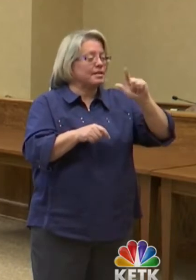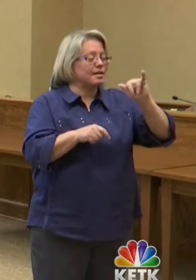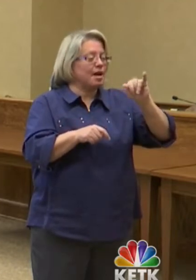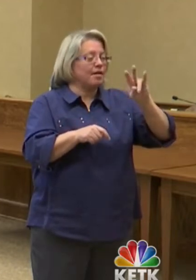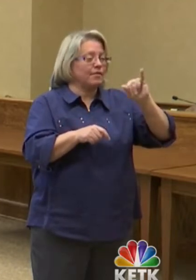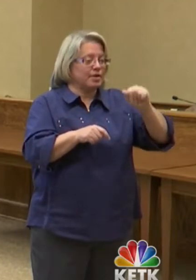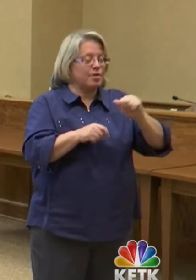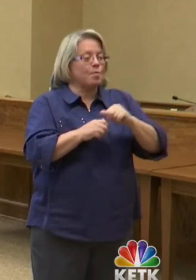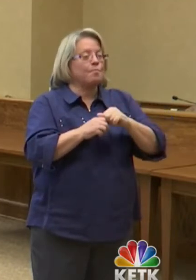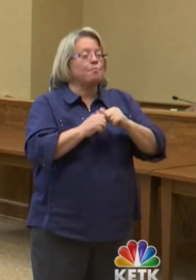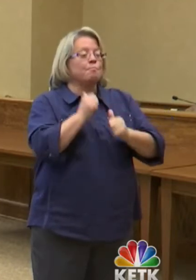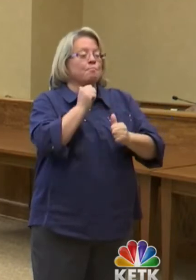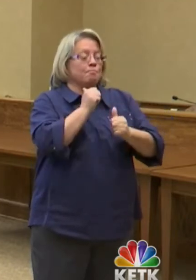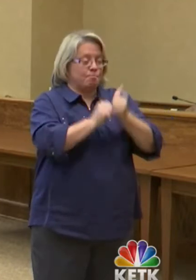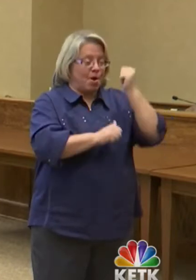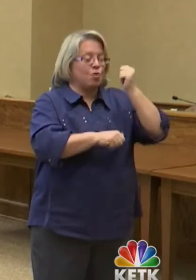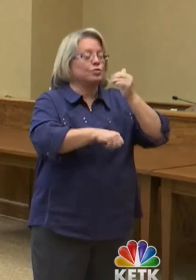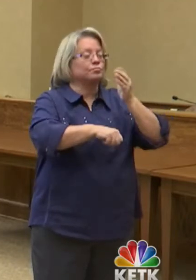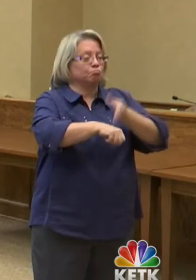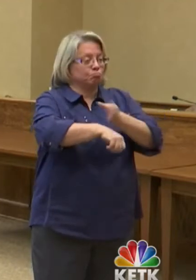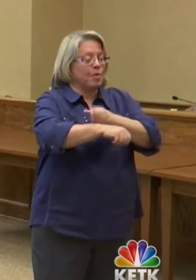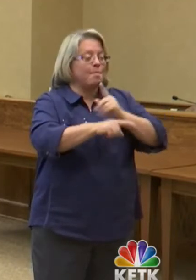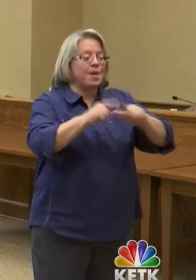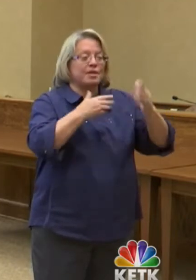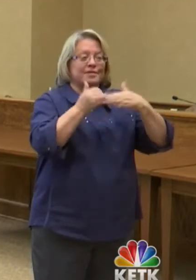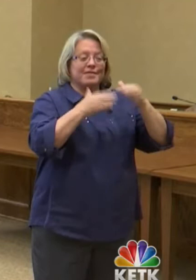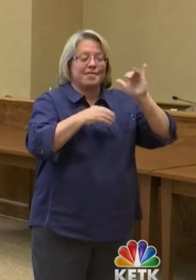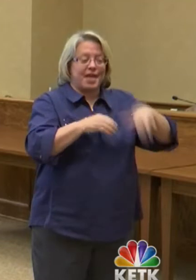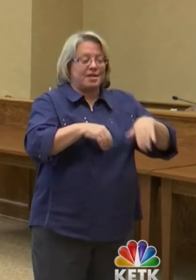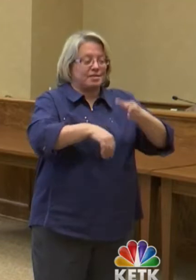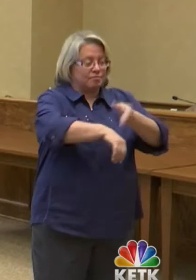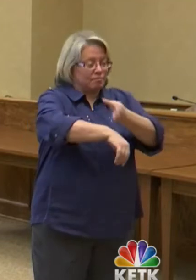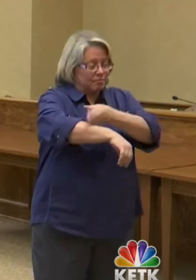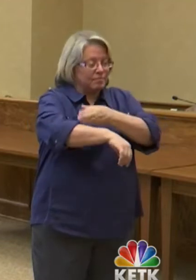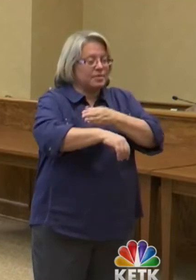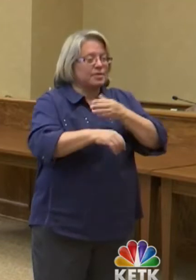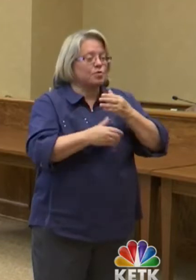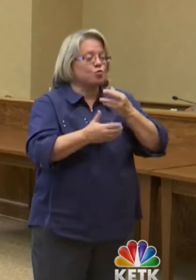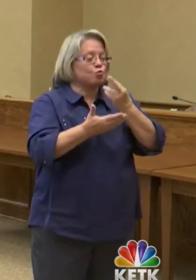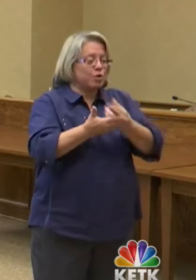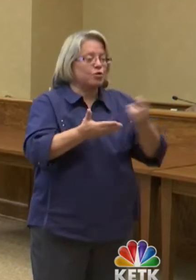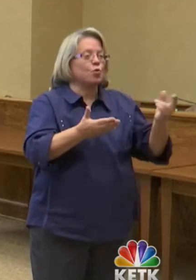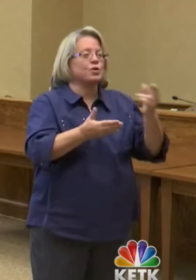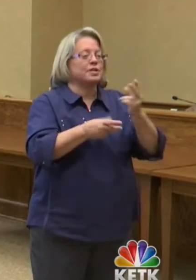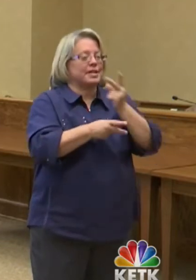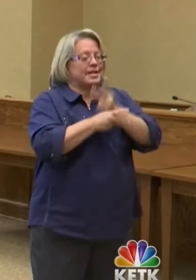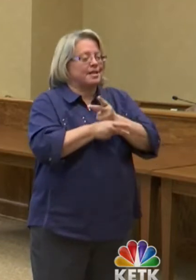COLLECTION TIED. METHODS FOR THE VIRUS SUCH AS FROM THE NOSE, EVEN SALIVA.